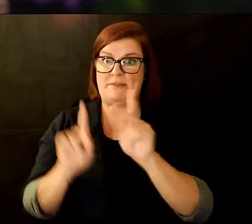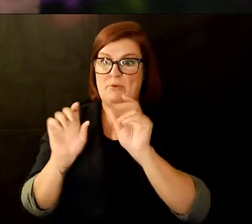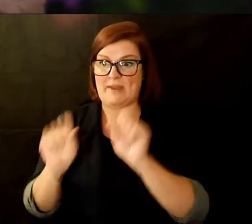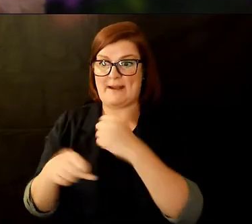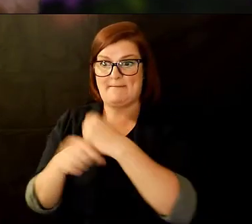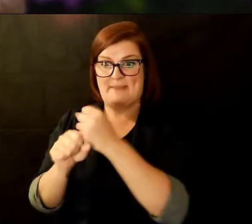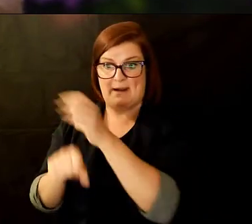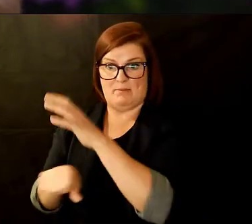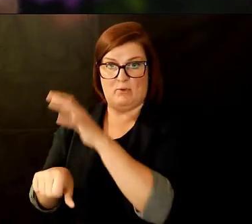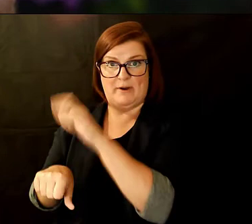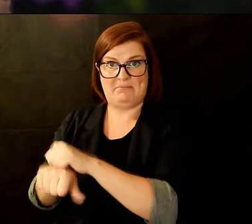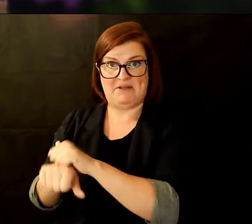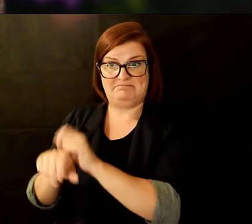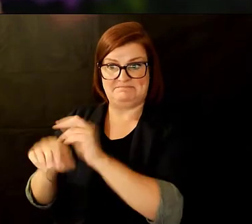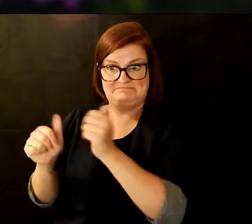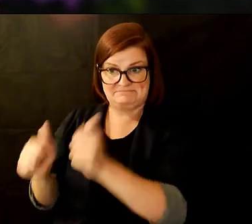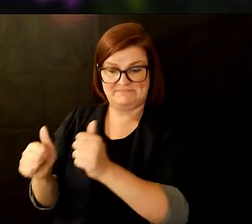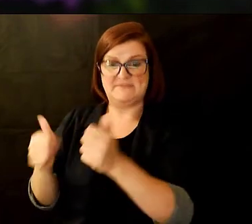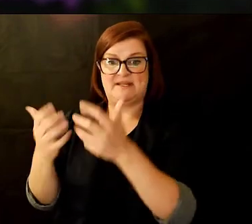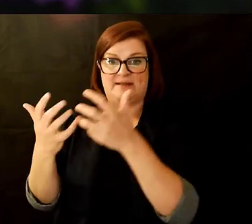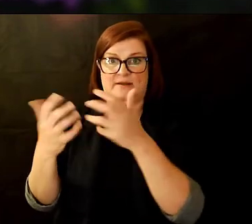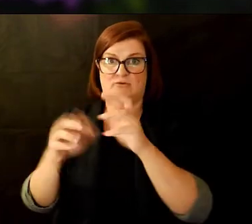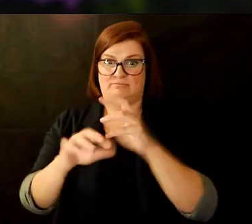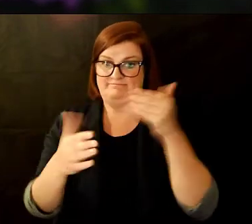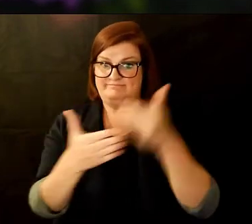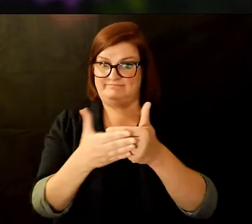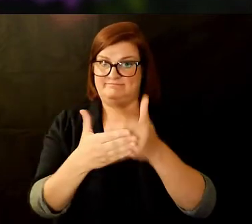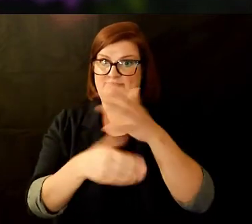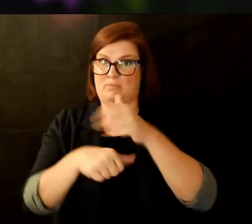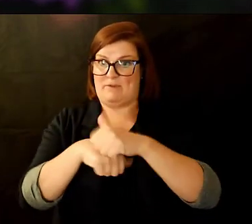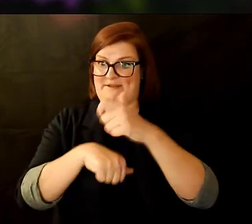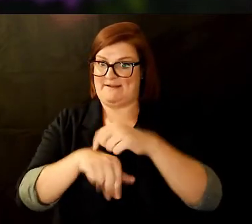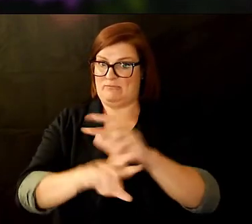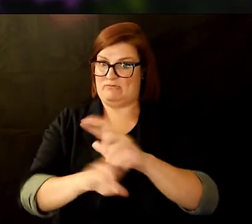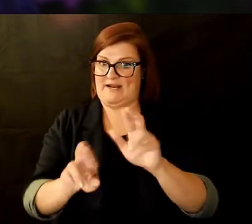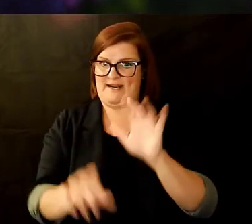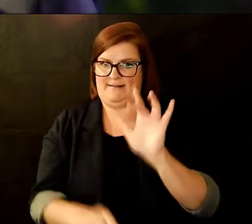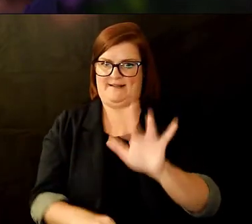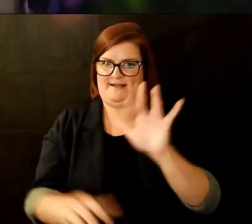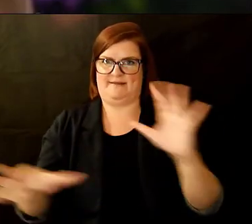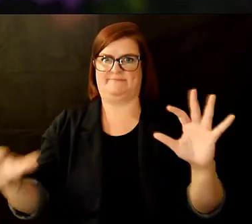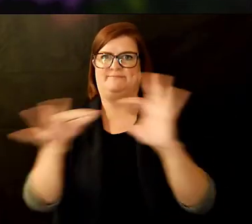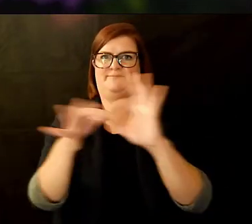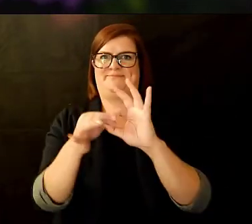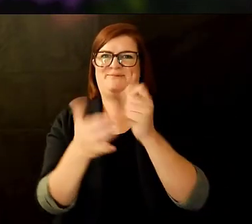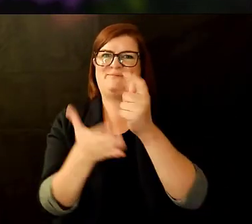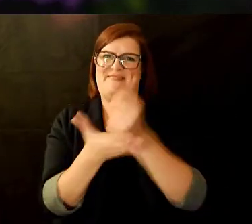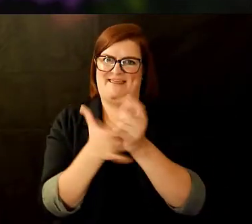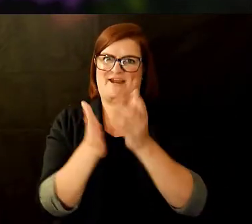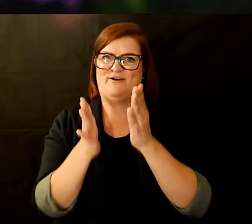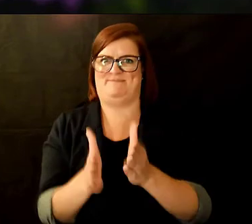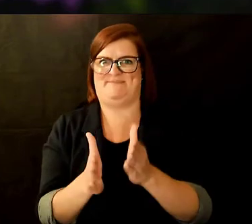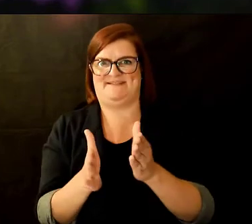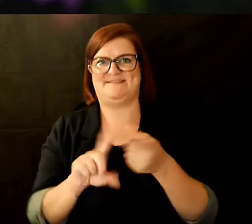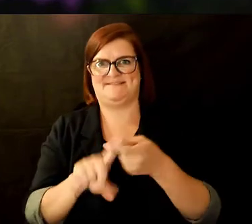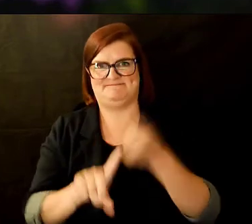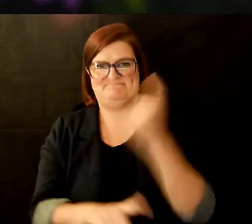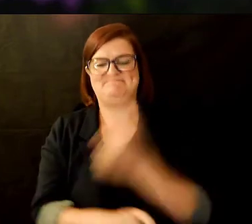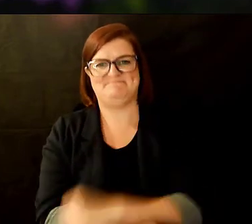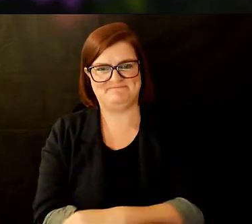And when their appointment time comes, all they have to do is click on the appointment and their therapist will be on the other side.